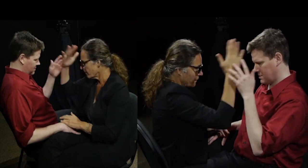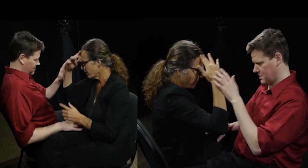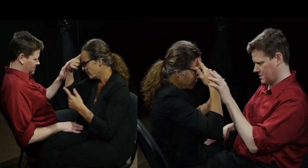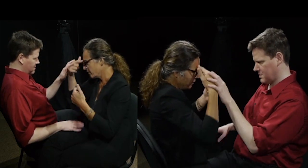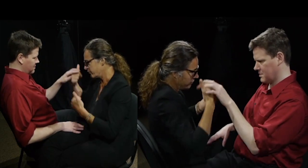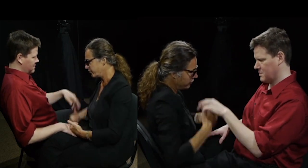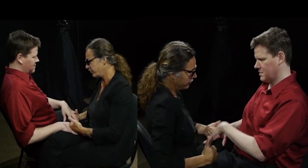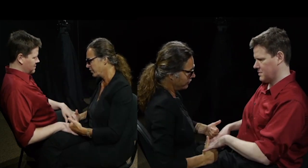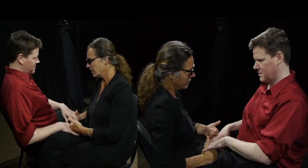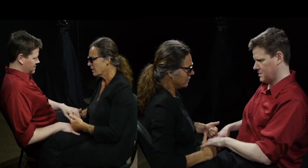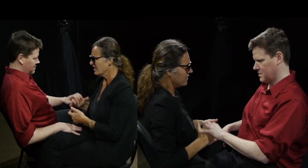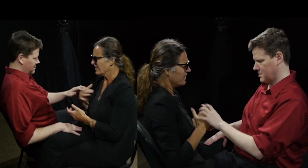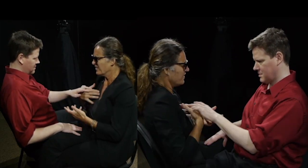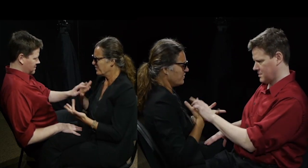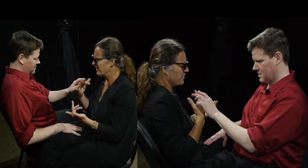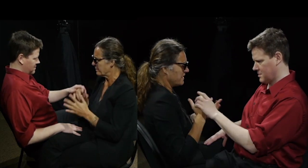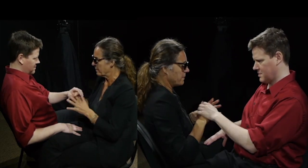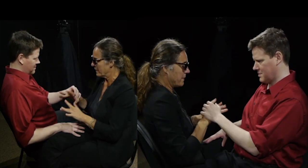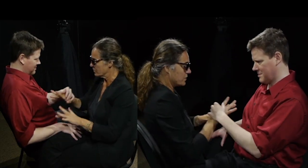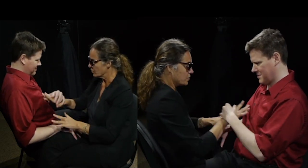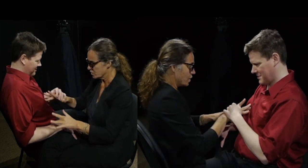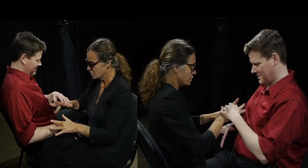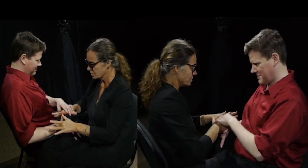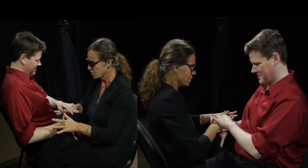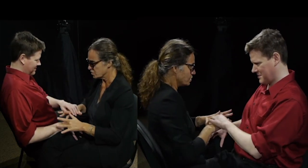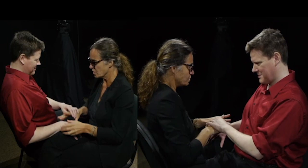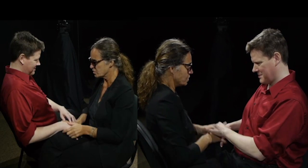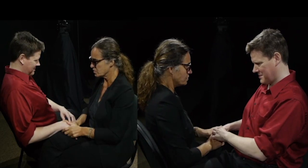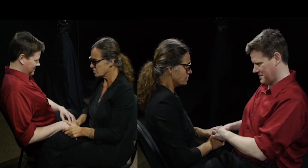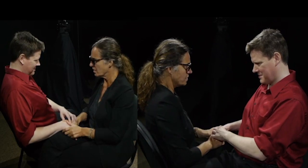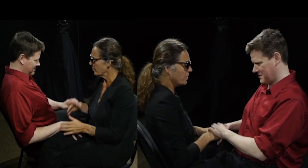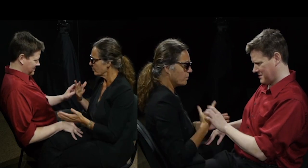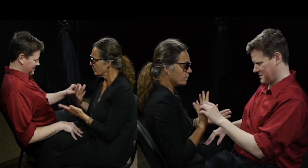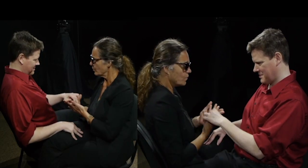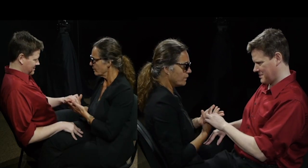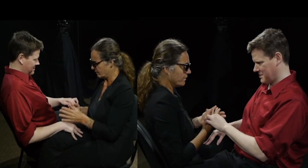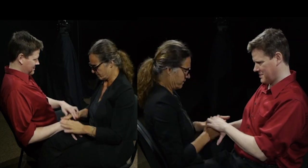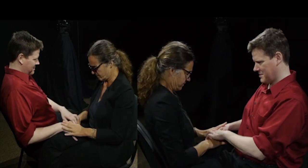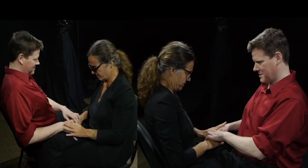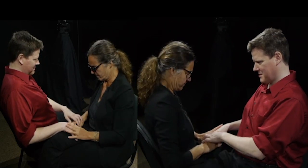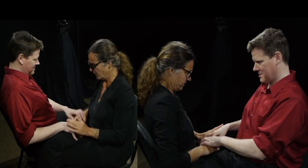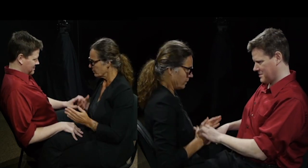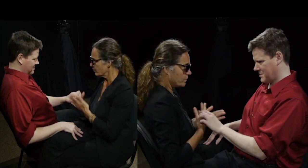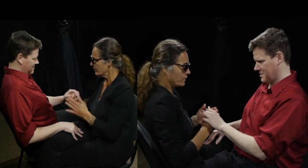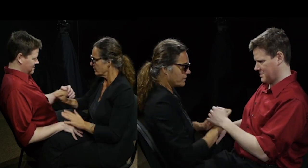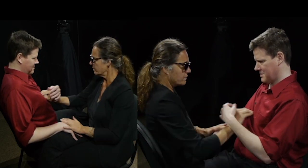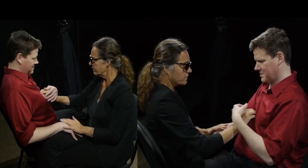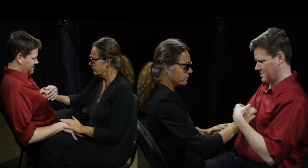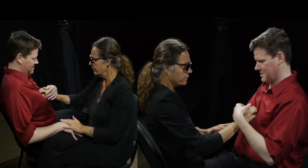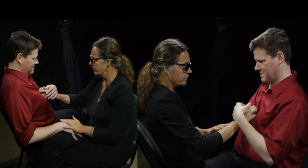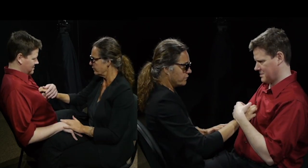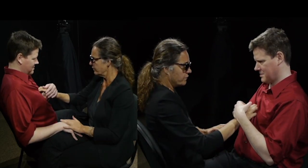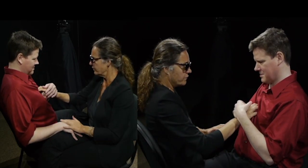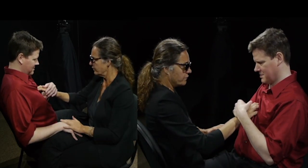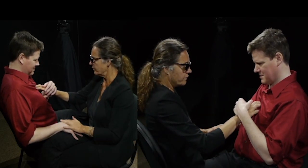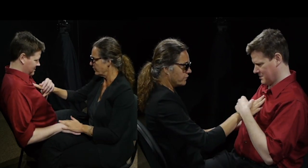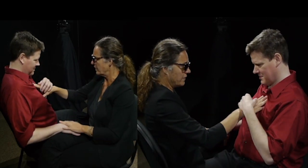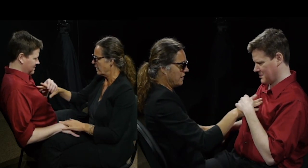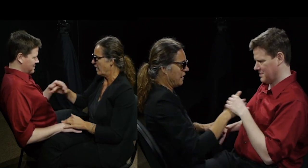When met with that language barrier again and again, it can make you feel like you can't think or learn, like something is wrong with you. However, when information is presented